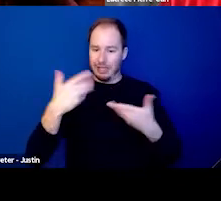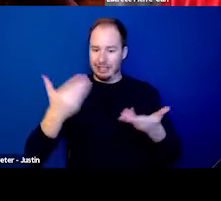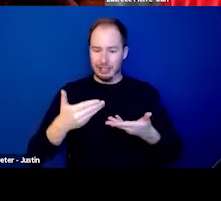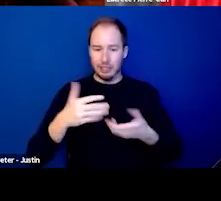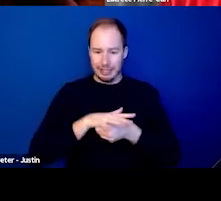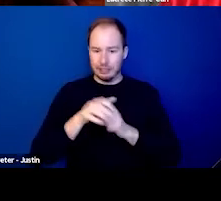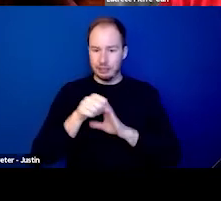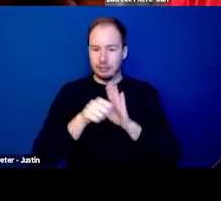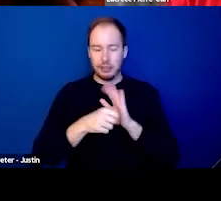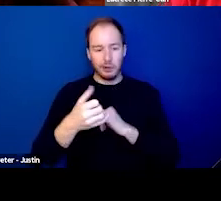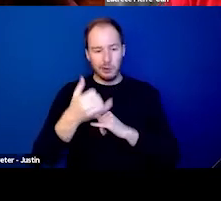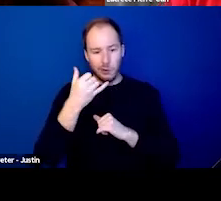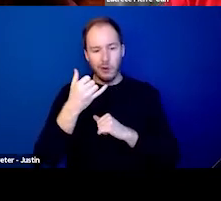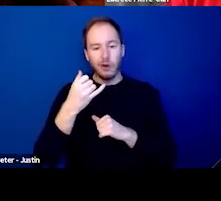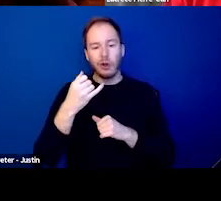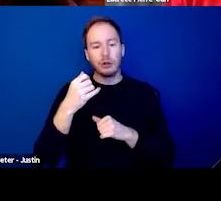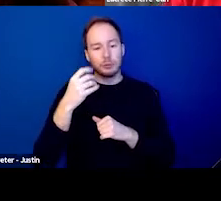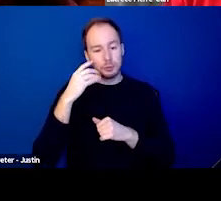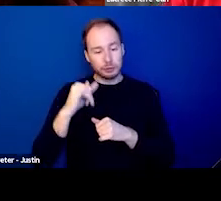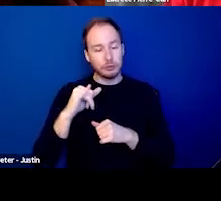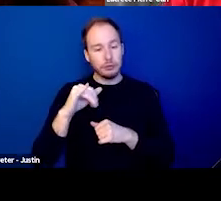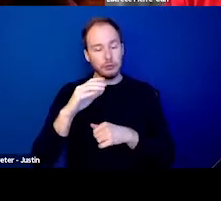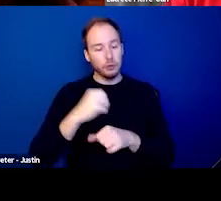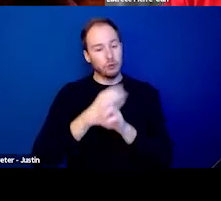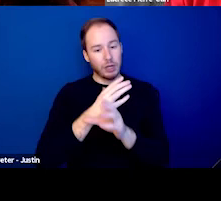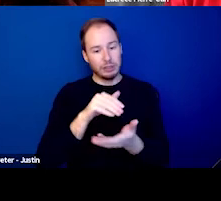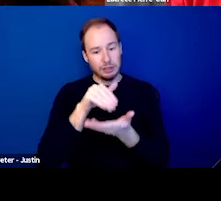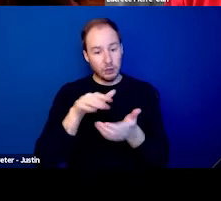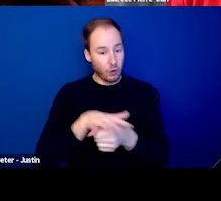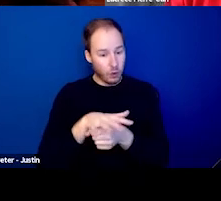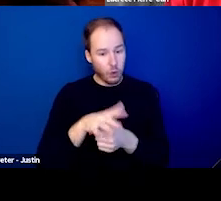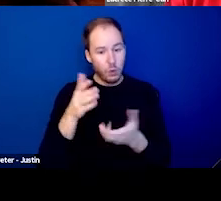with your local crisis centers is because most of your local local crisis centers will know how